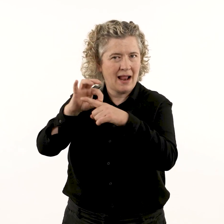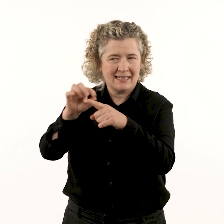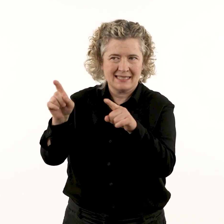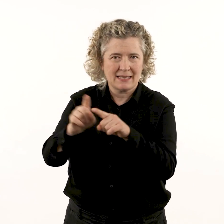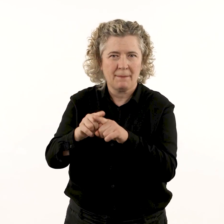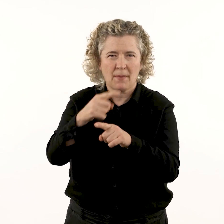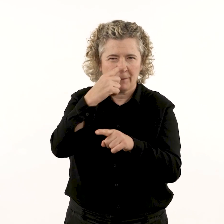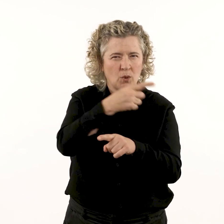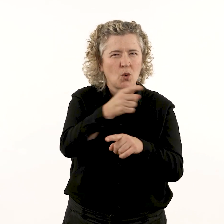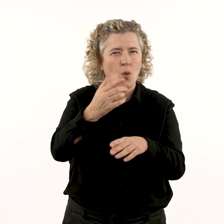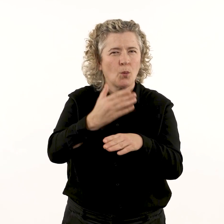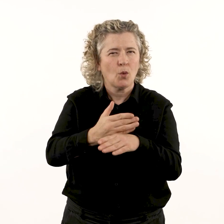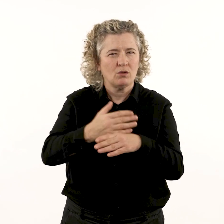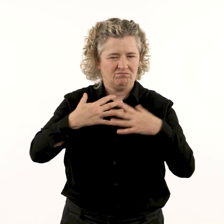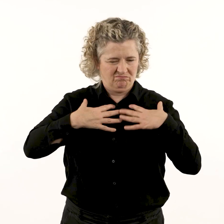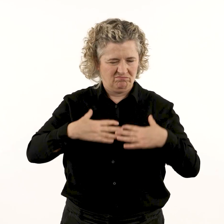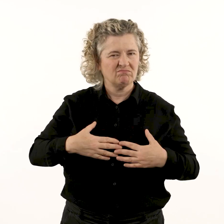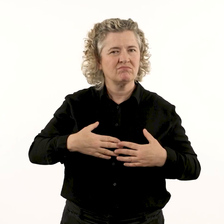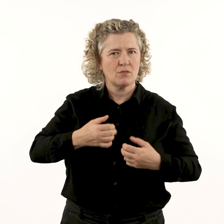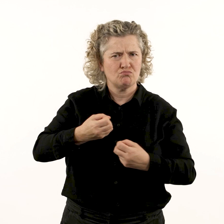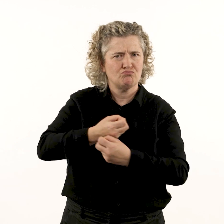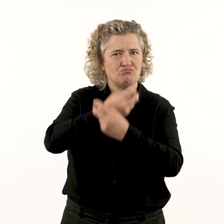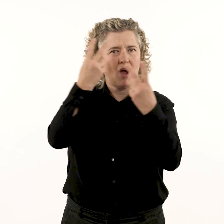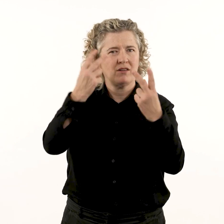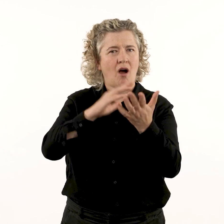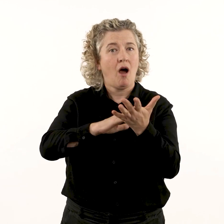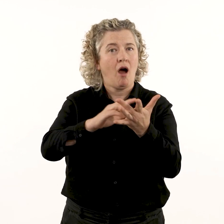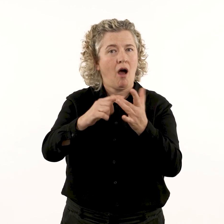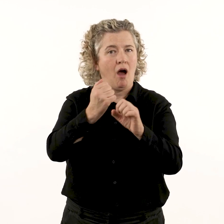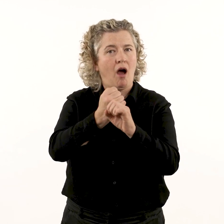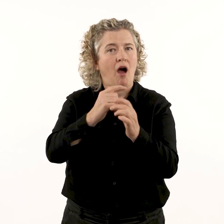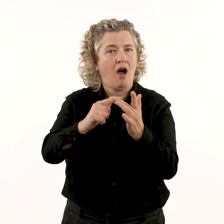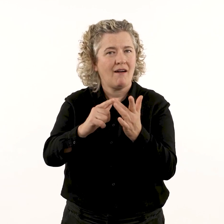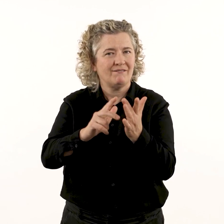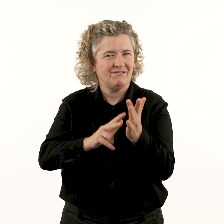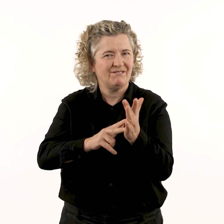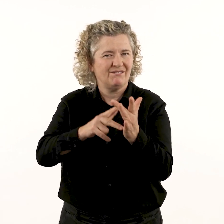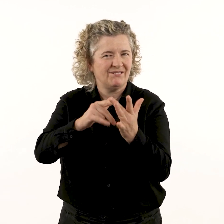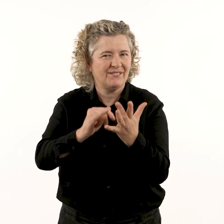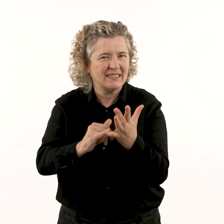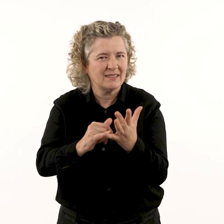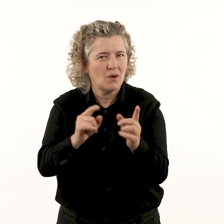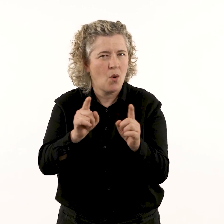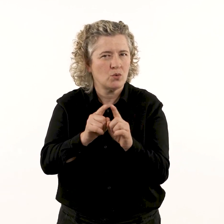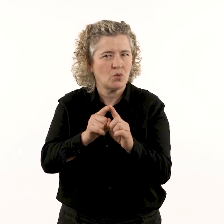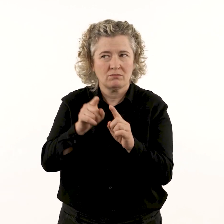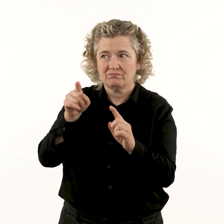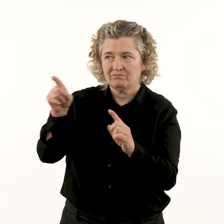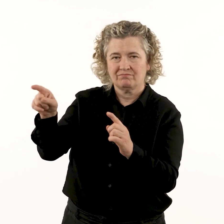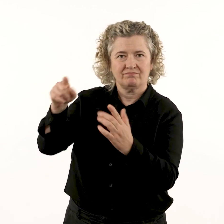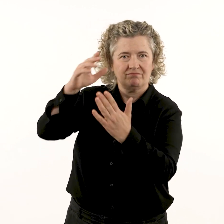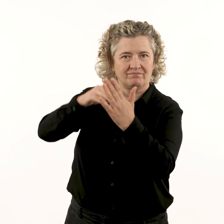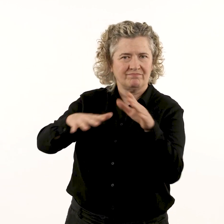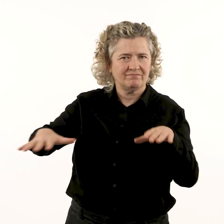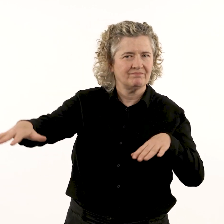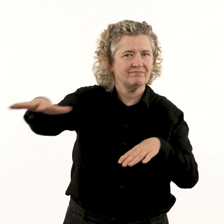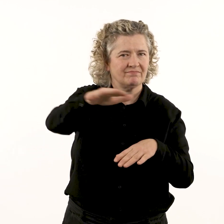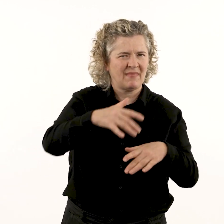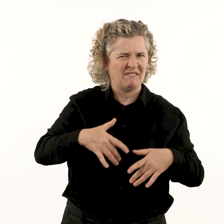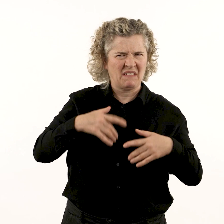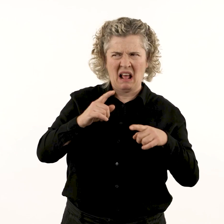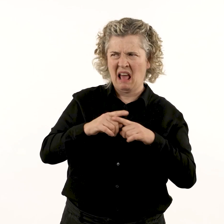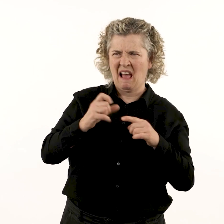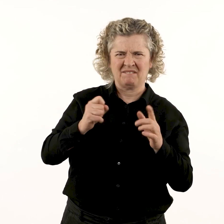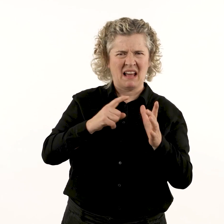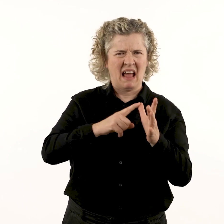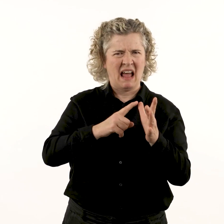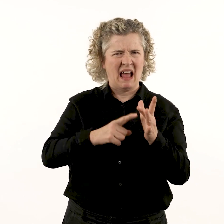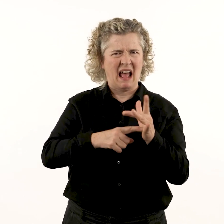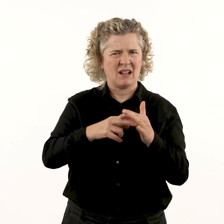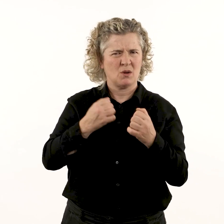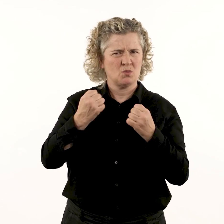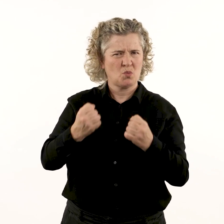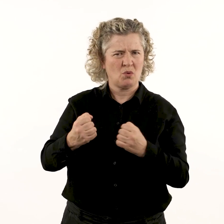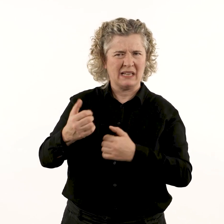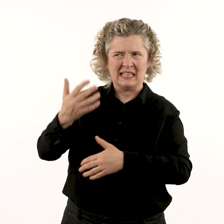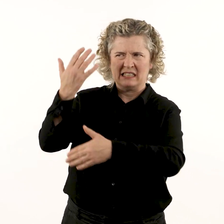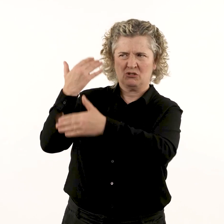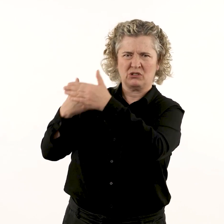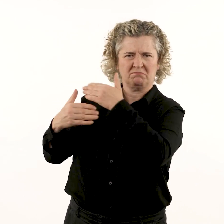a colour that evokes contemporary ‘high-vis’ and creates an alien appearance in the landscape.